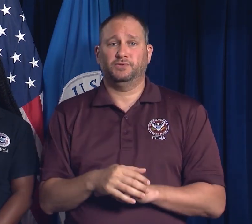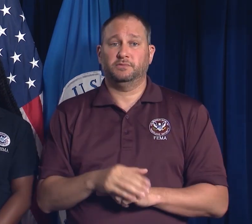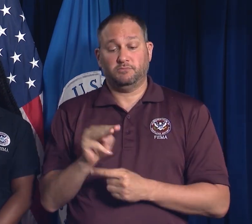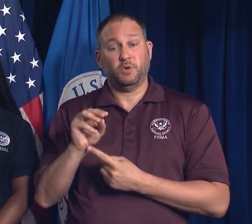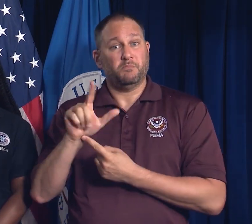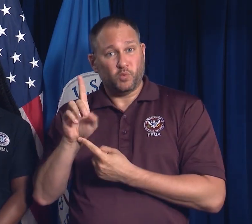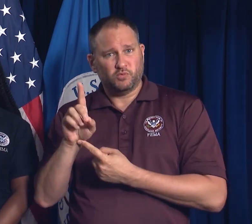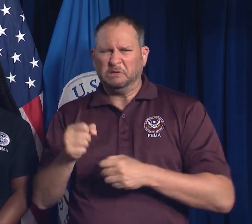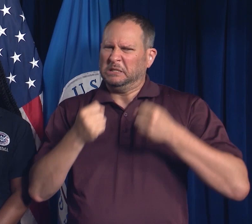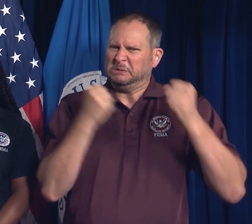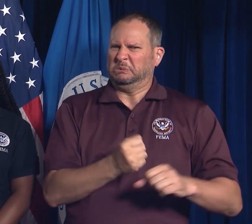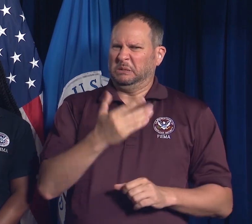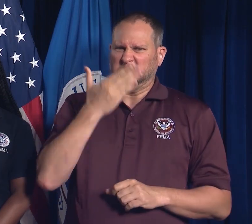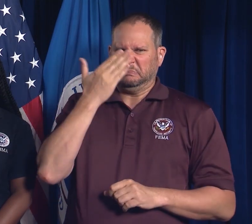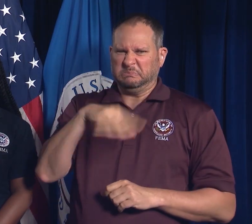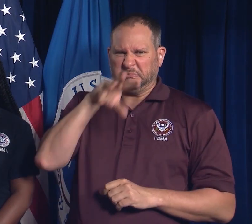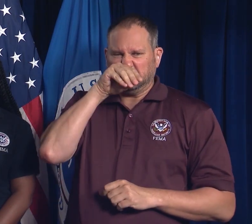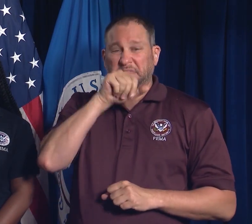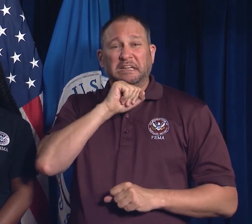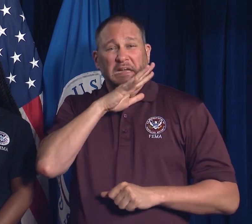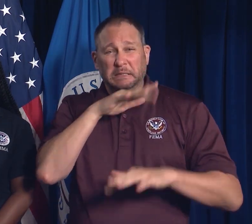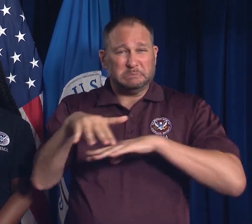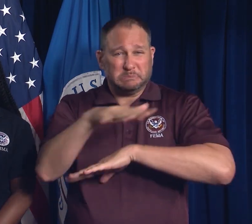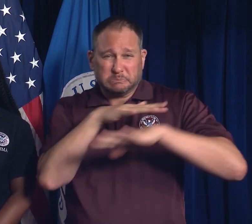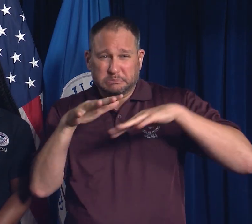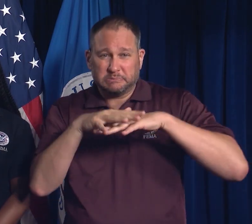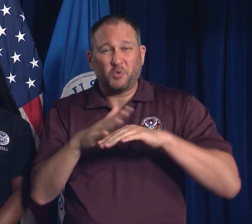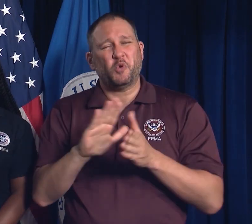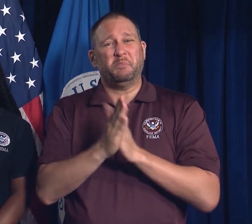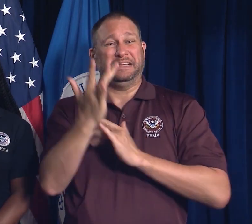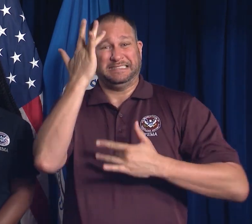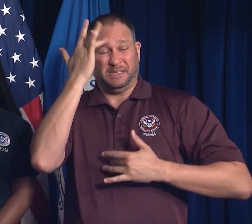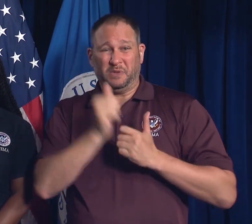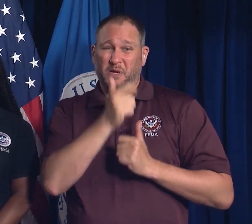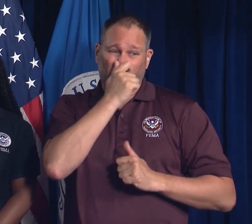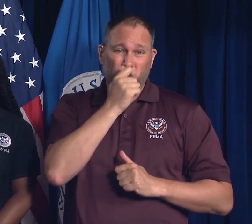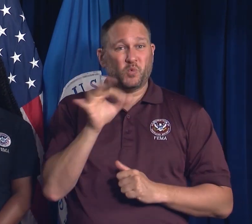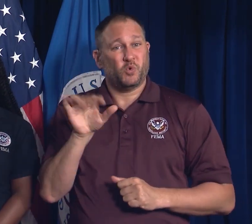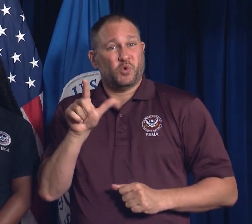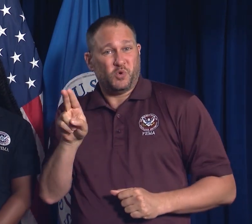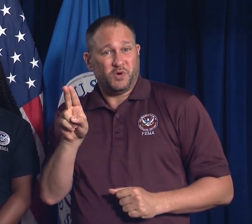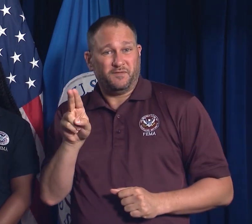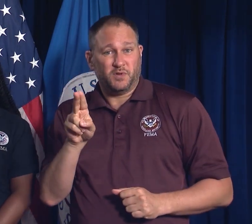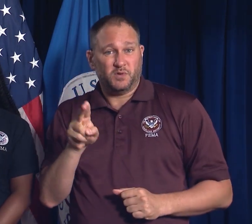mold, strong odors, air pollution, being sick with a cold or the flu